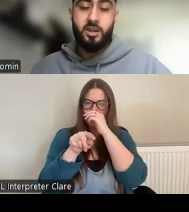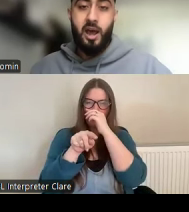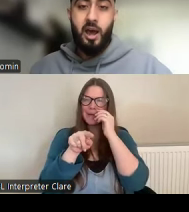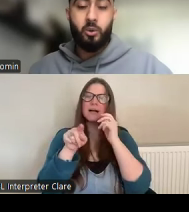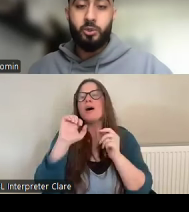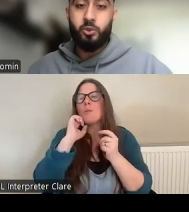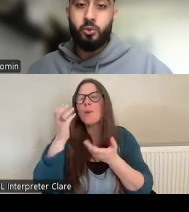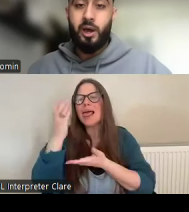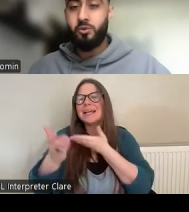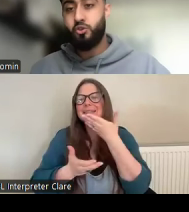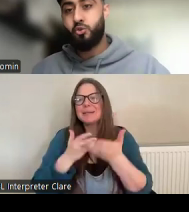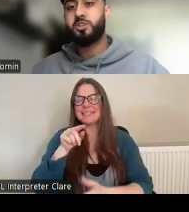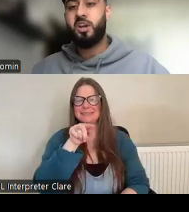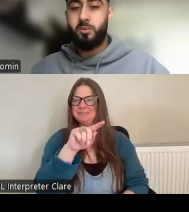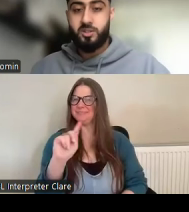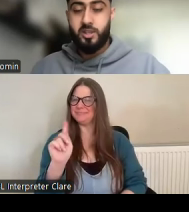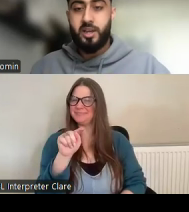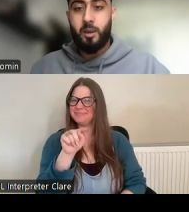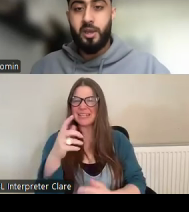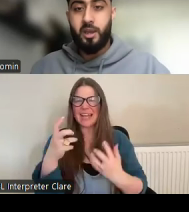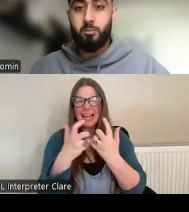and how you choose certain parts of the campaign,